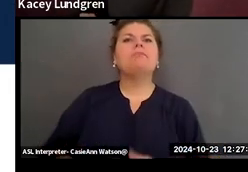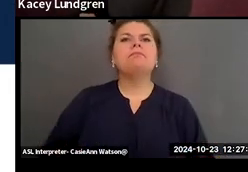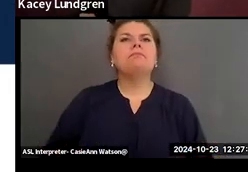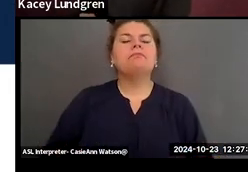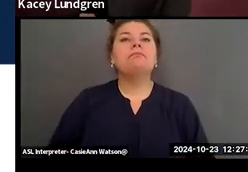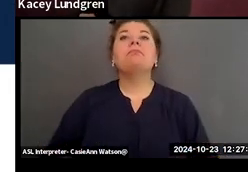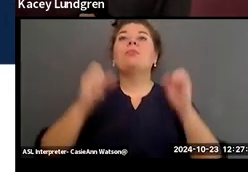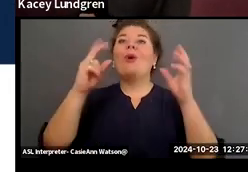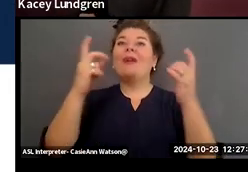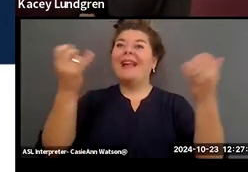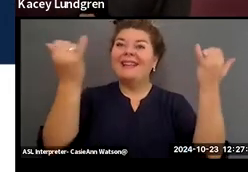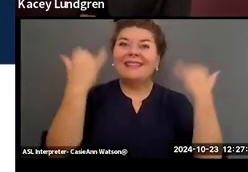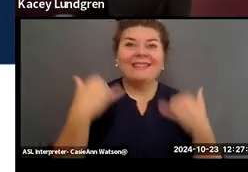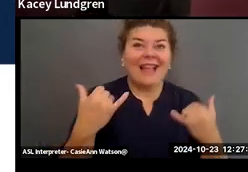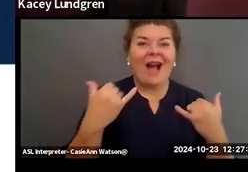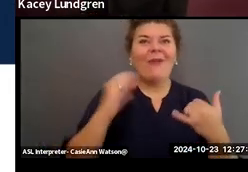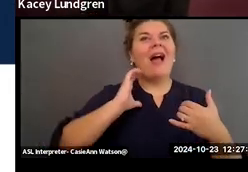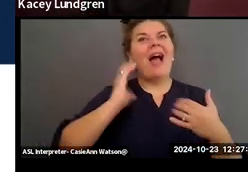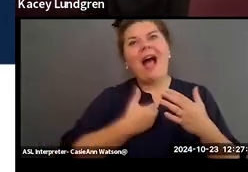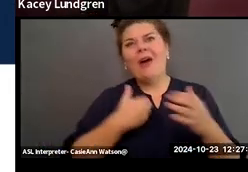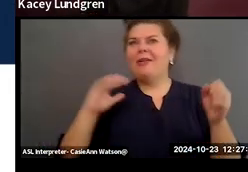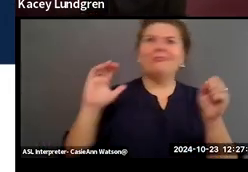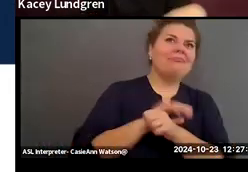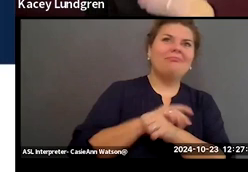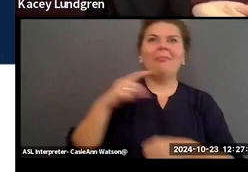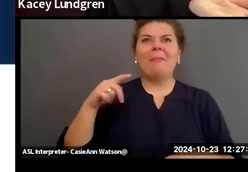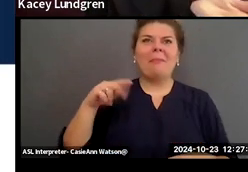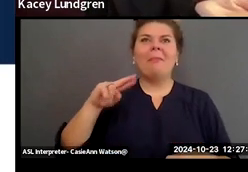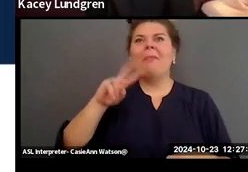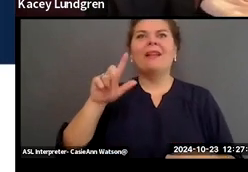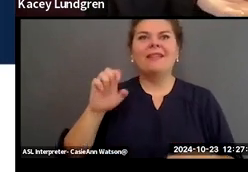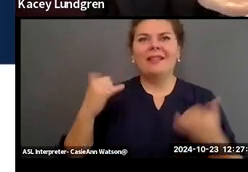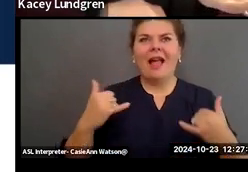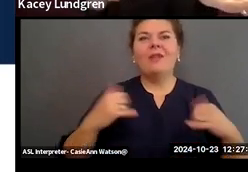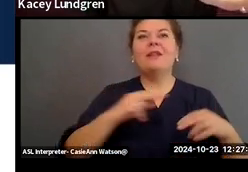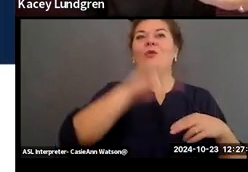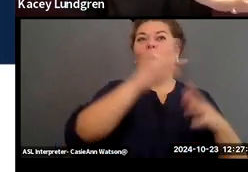Okay, here is our completed puzzle. We've got North American Indian Sign Language,